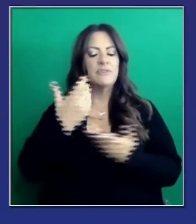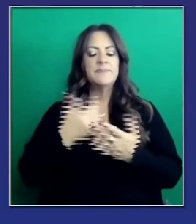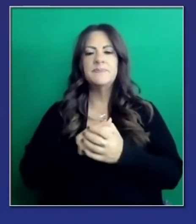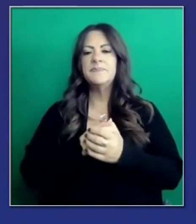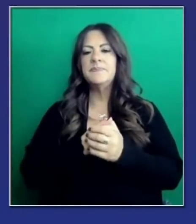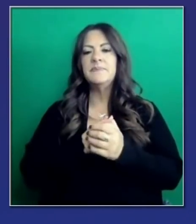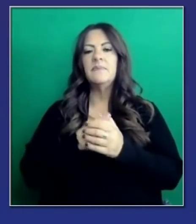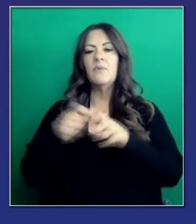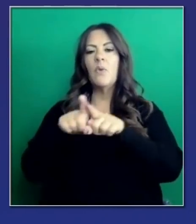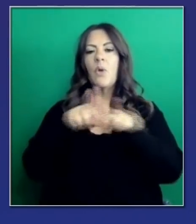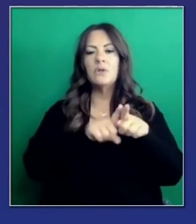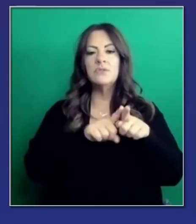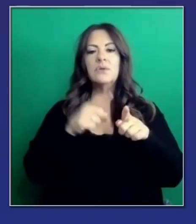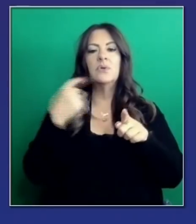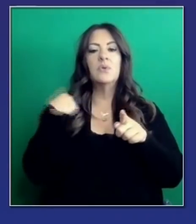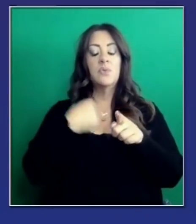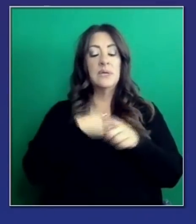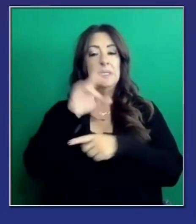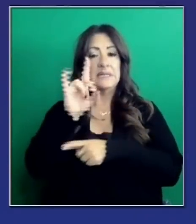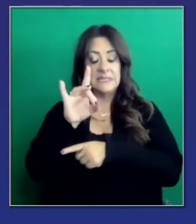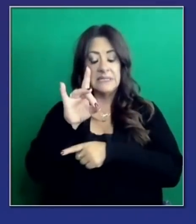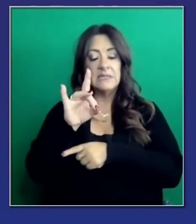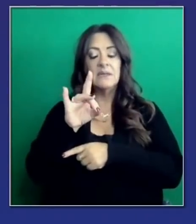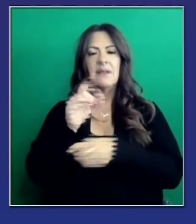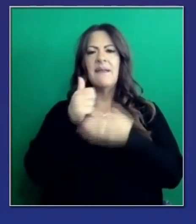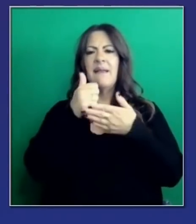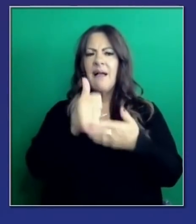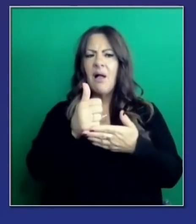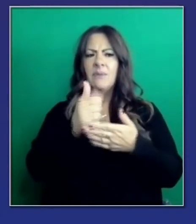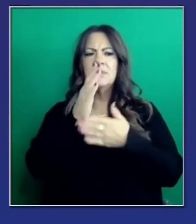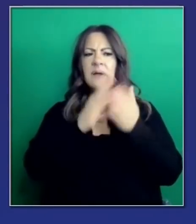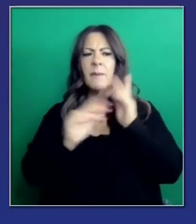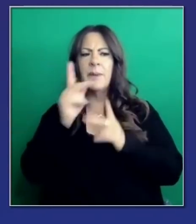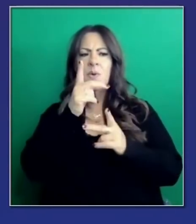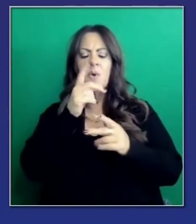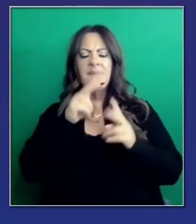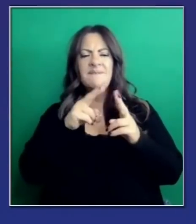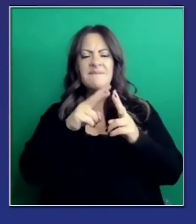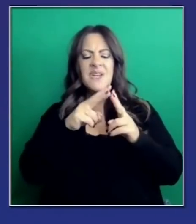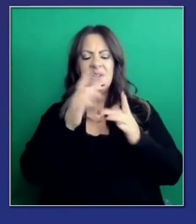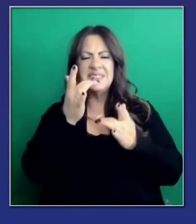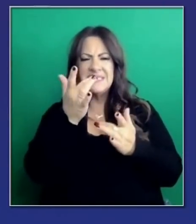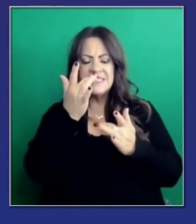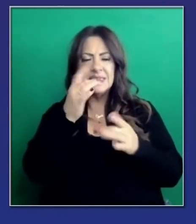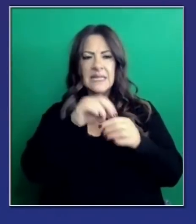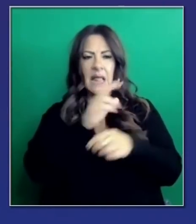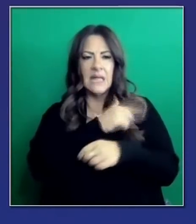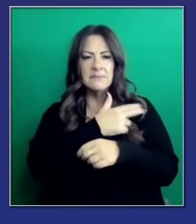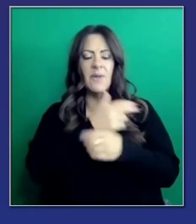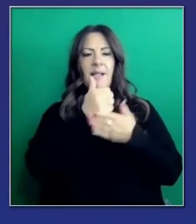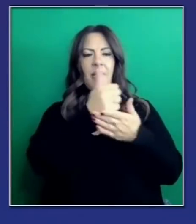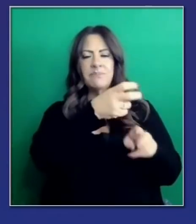LAST FEW WEEKS. OUR OXYGEN TASK FORCE WITH SOME OF THE INTERJECTIONS WERE ADVANCED THERE. WE HAVE MADE PROGRESS.